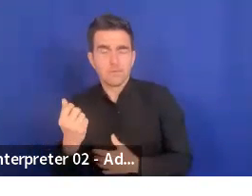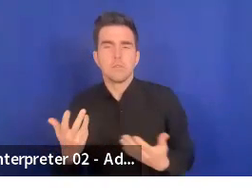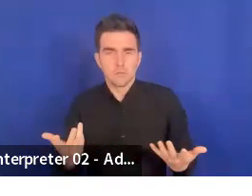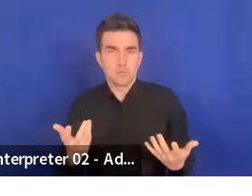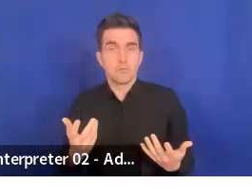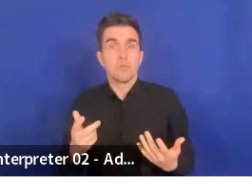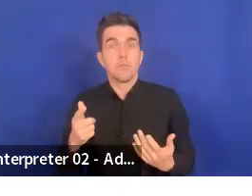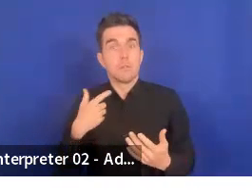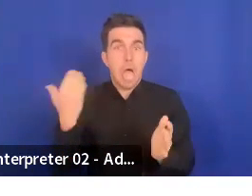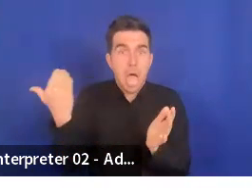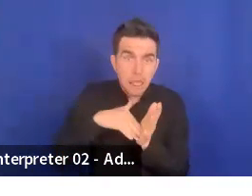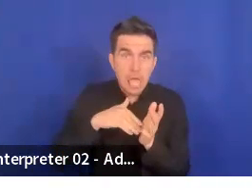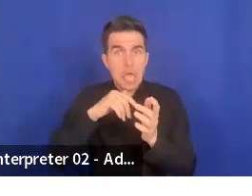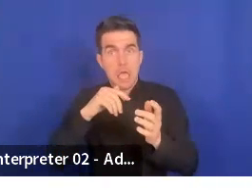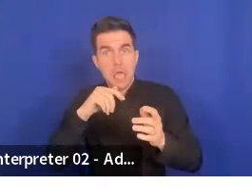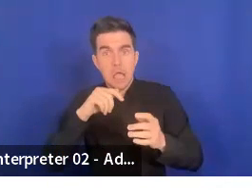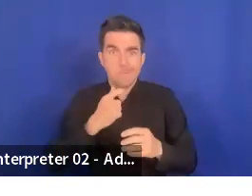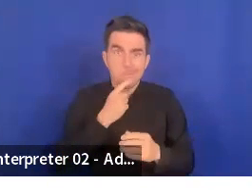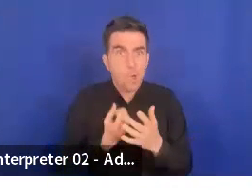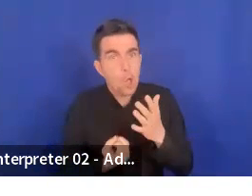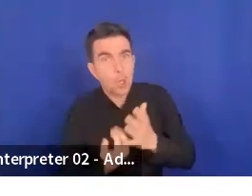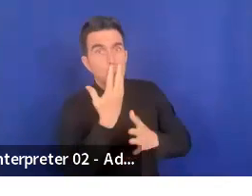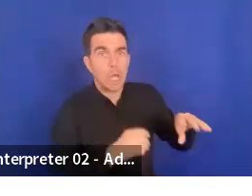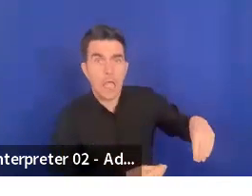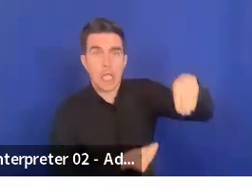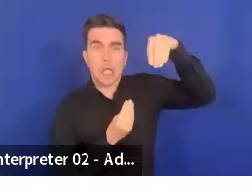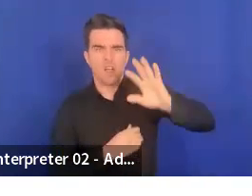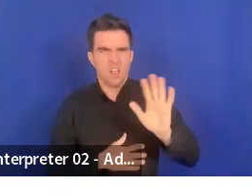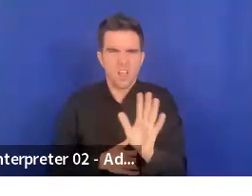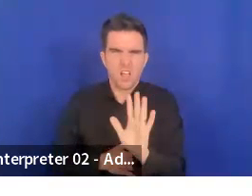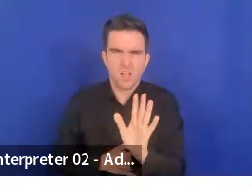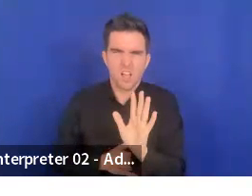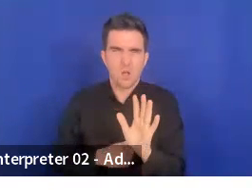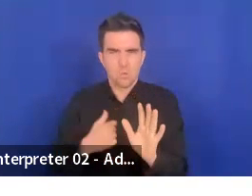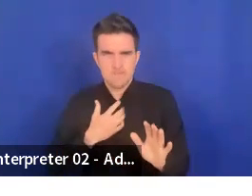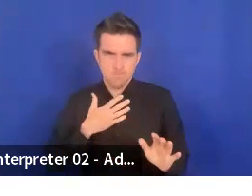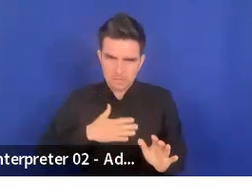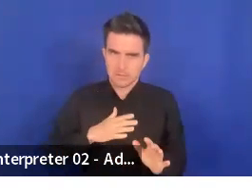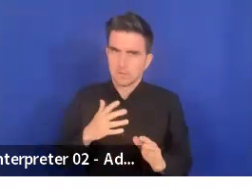areas that need to be strengthened further and get more specific and concrete actions